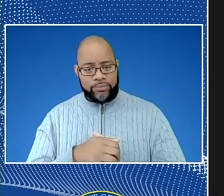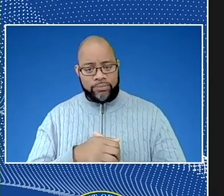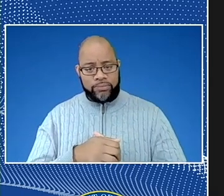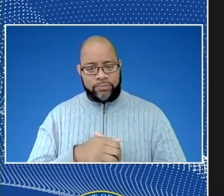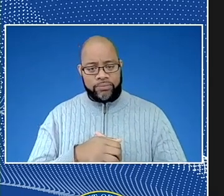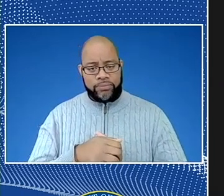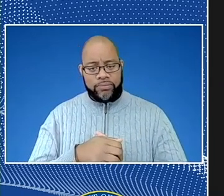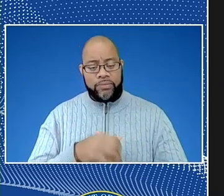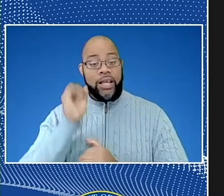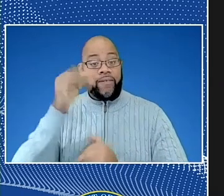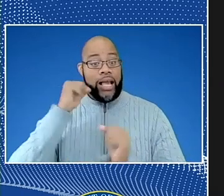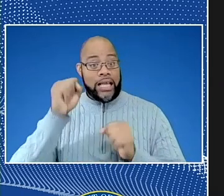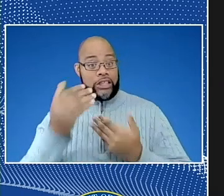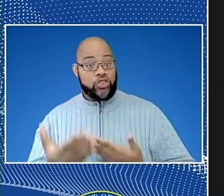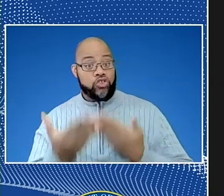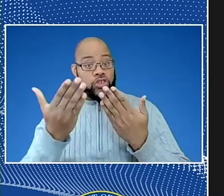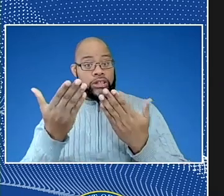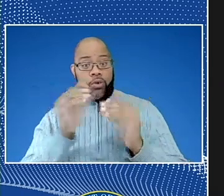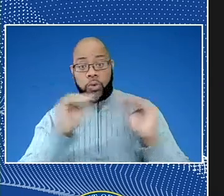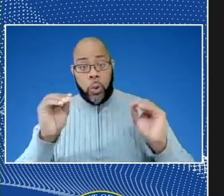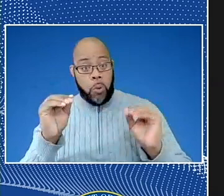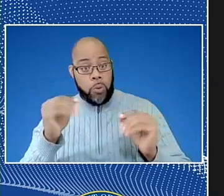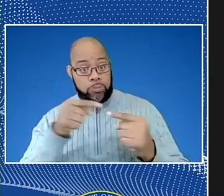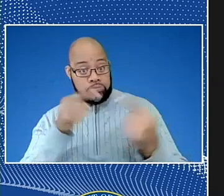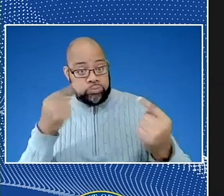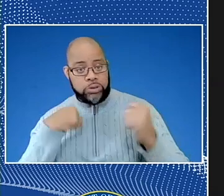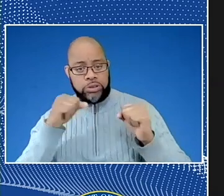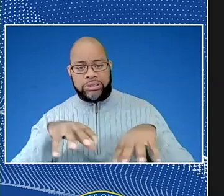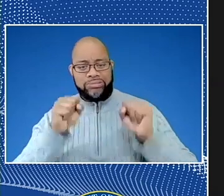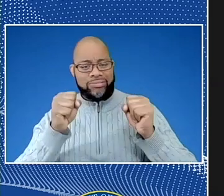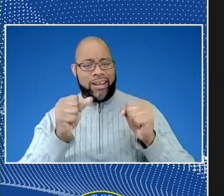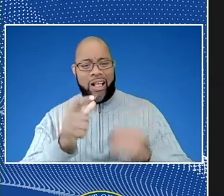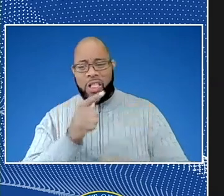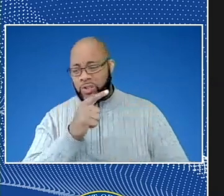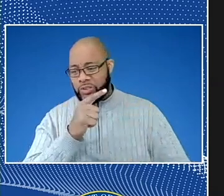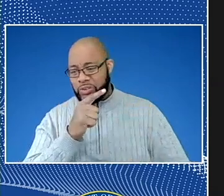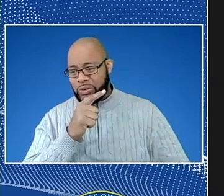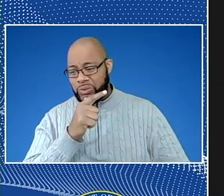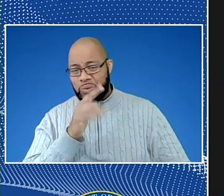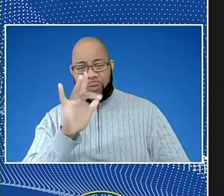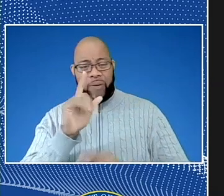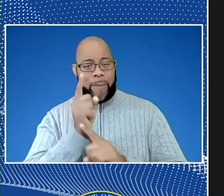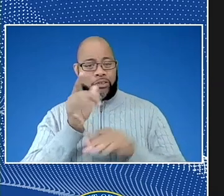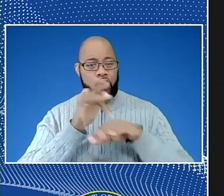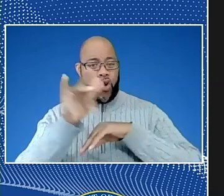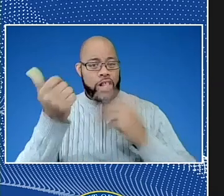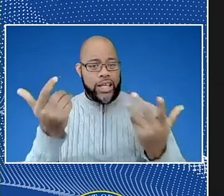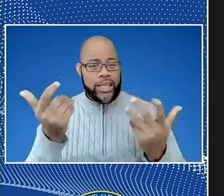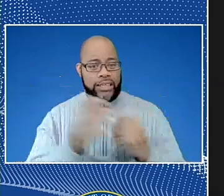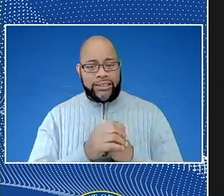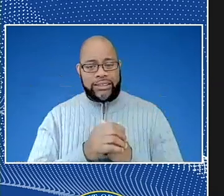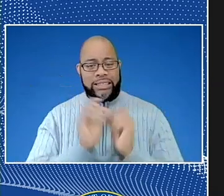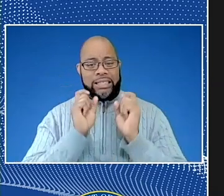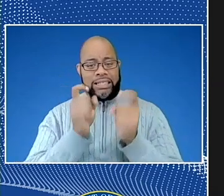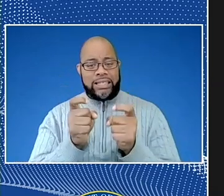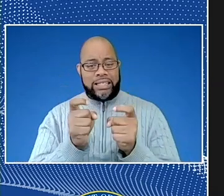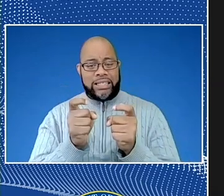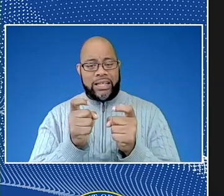If I can suggest it. If no one's opposed, we could just take lunch about 25 minutes early to give the committee about an hour